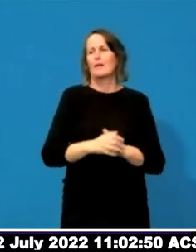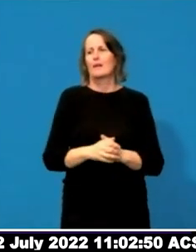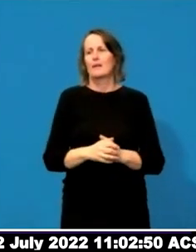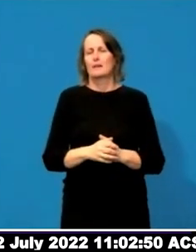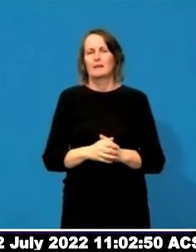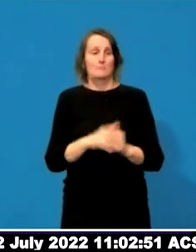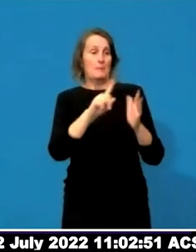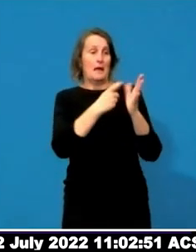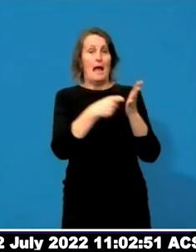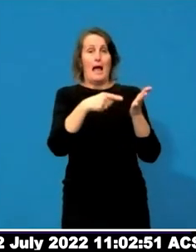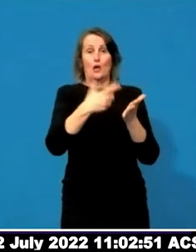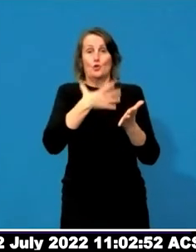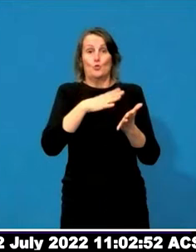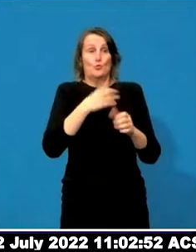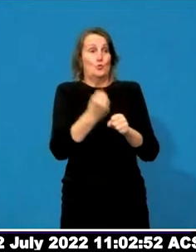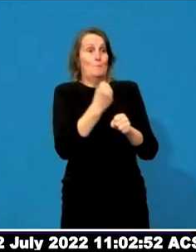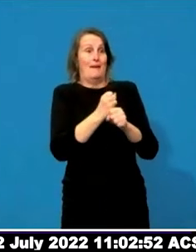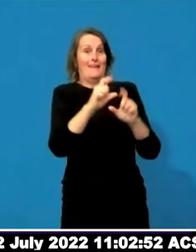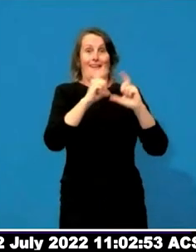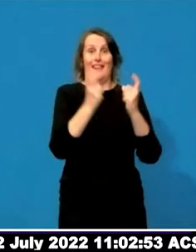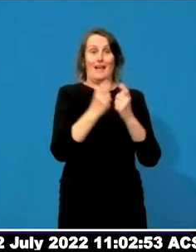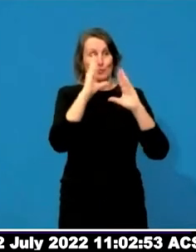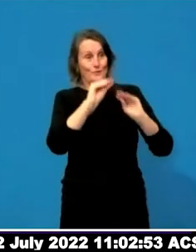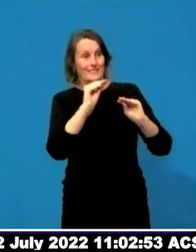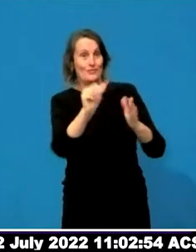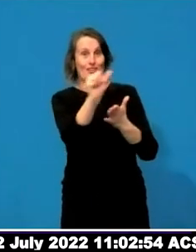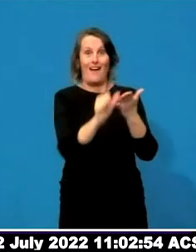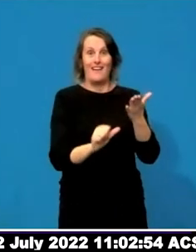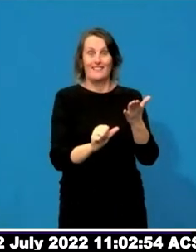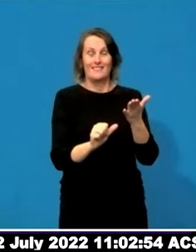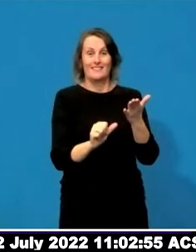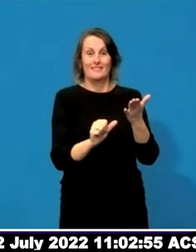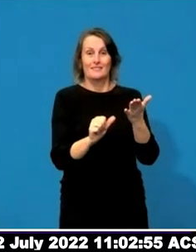some accessible art classes in their community and obtain some NDIS funding.